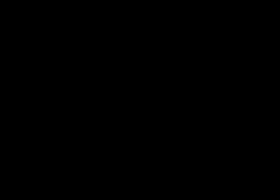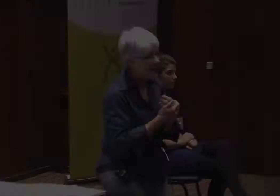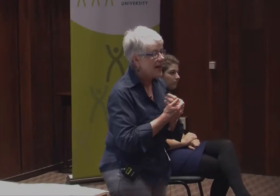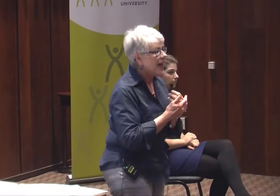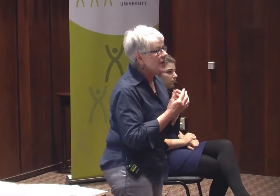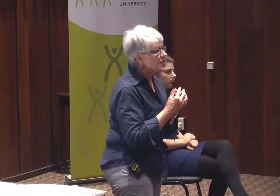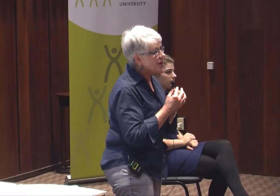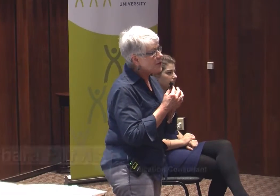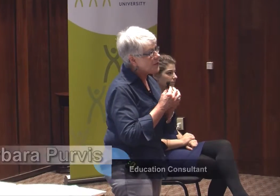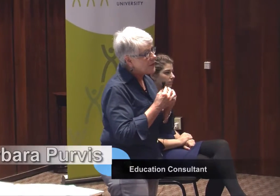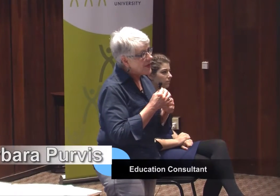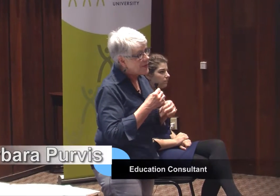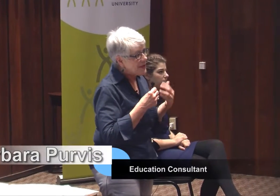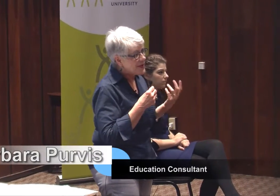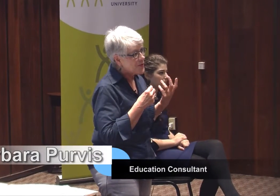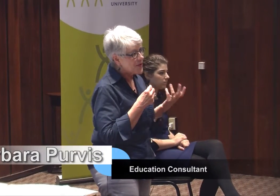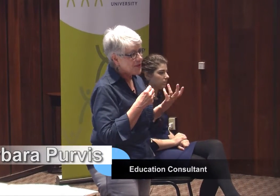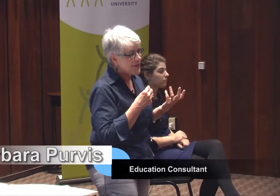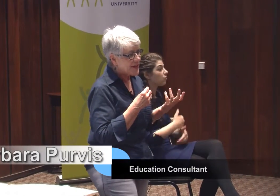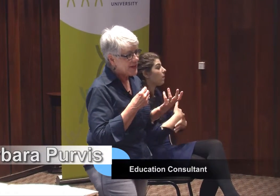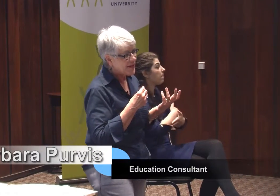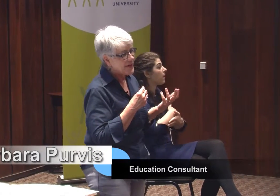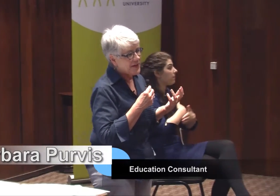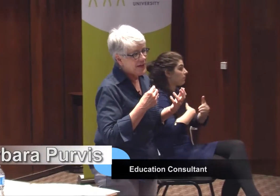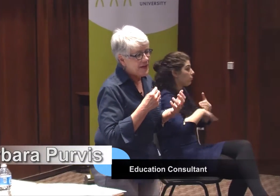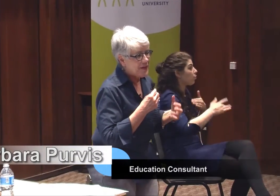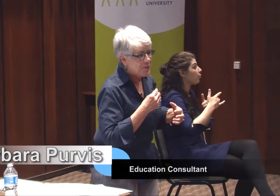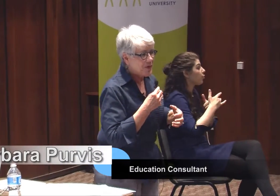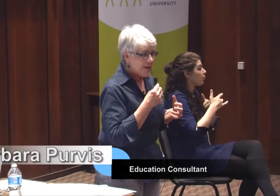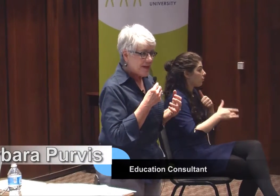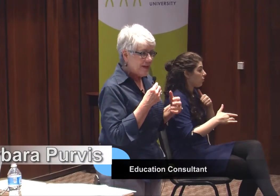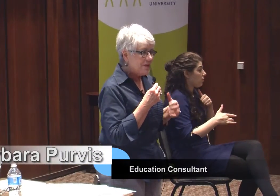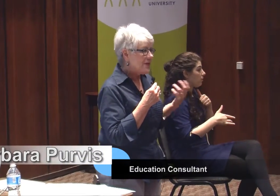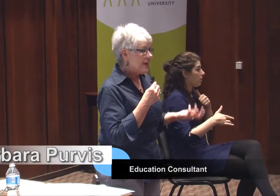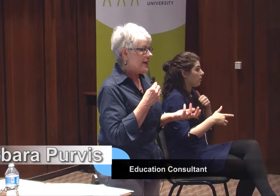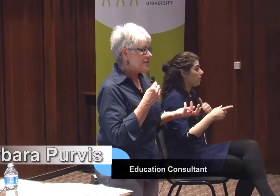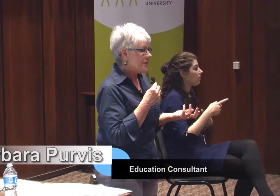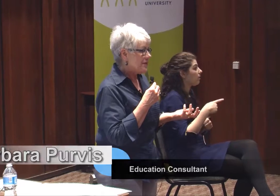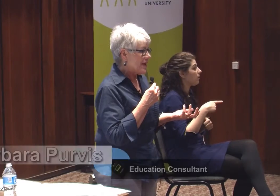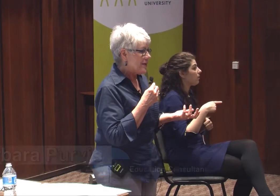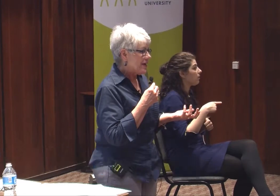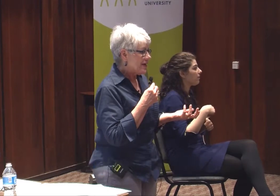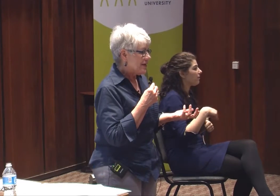So when a baby is born early, they're put into an unnatural environment.